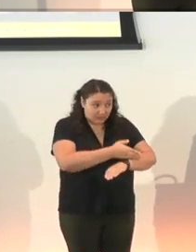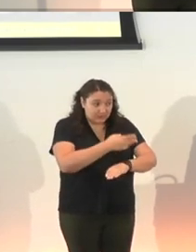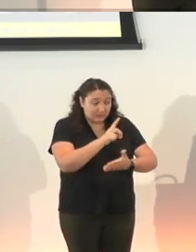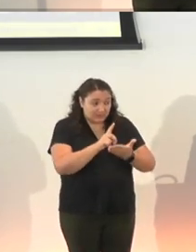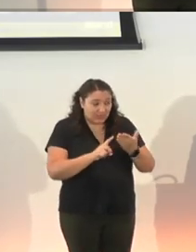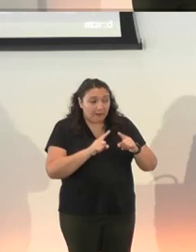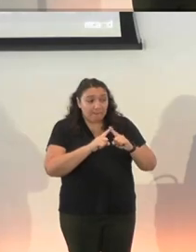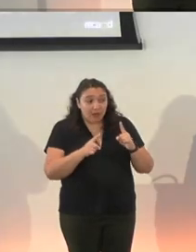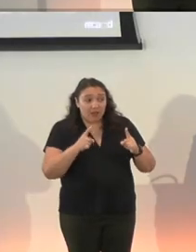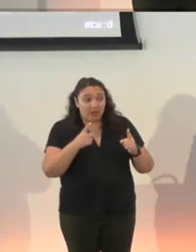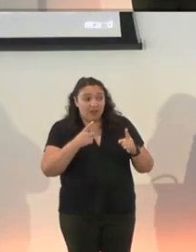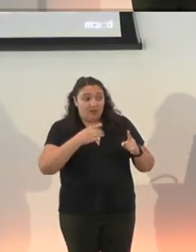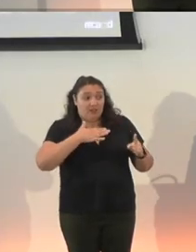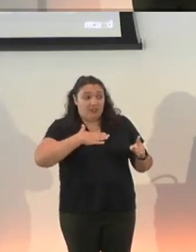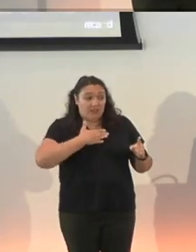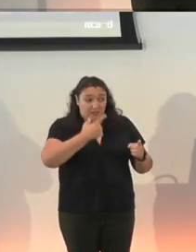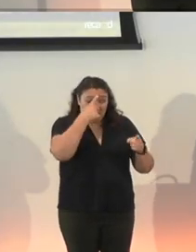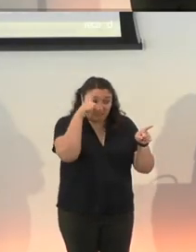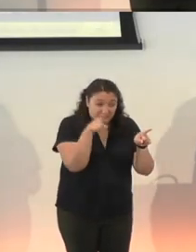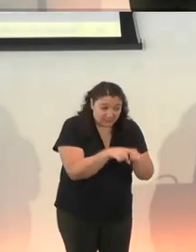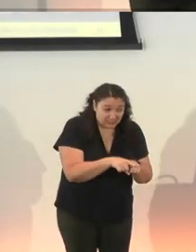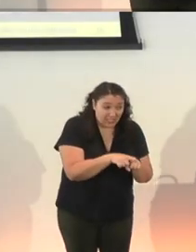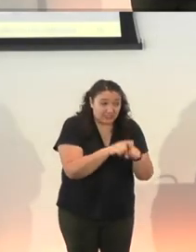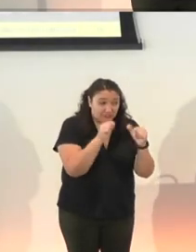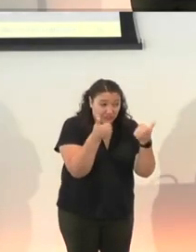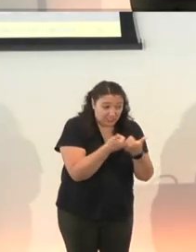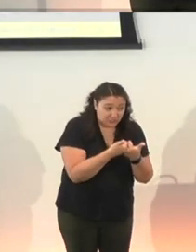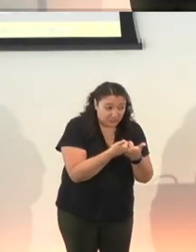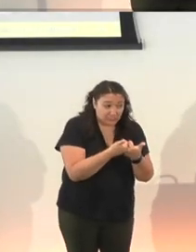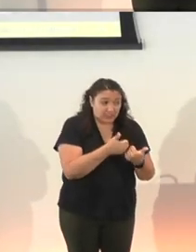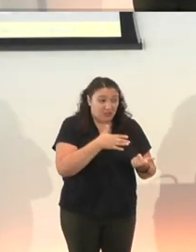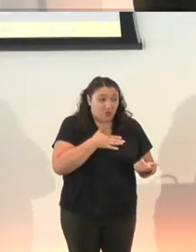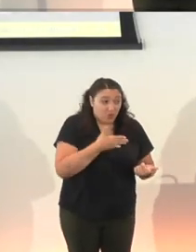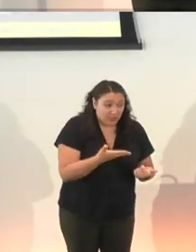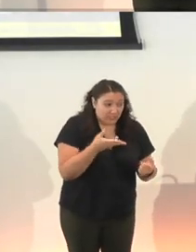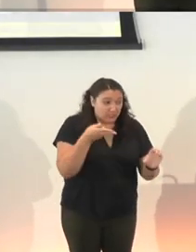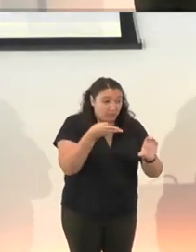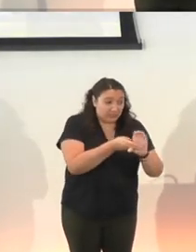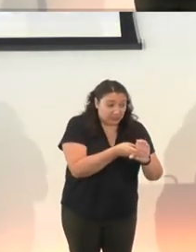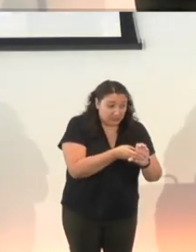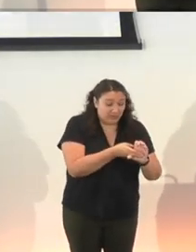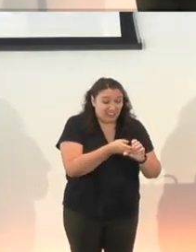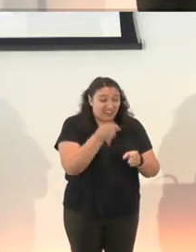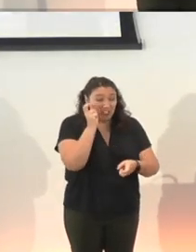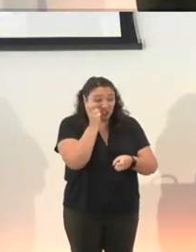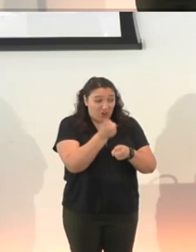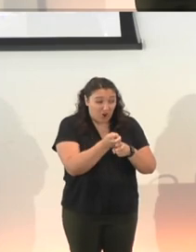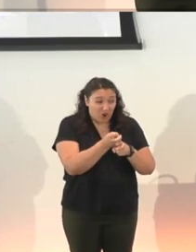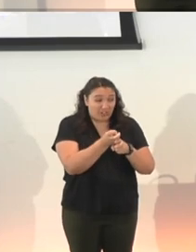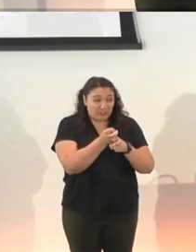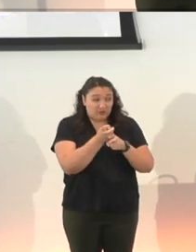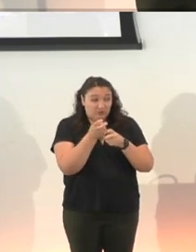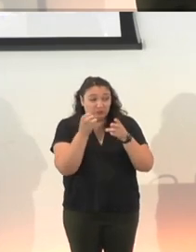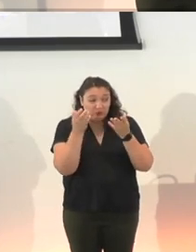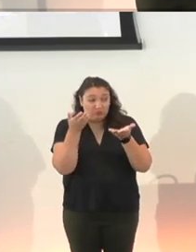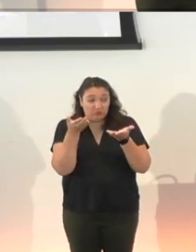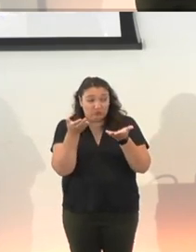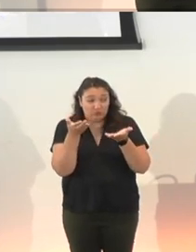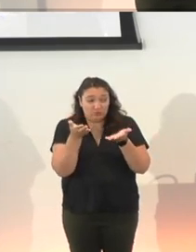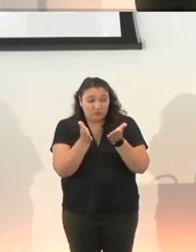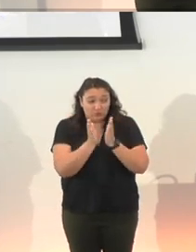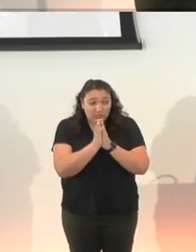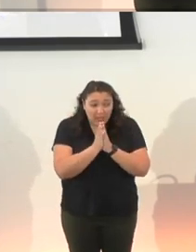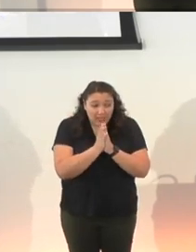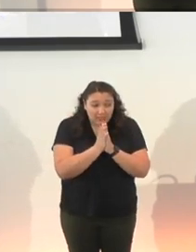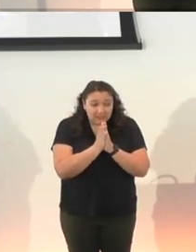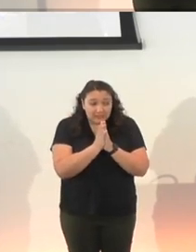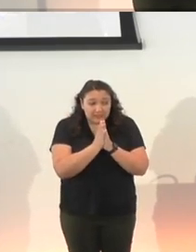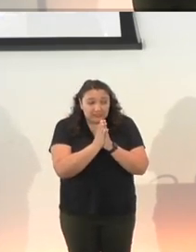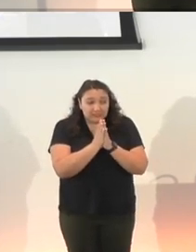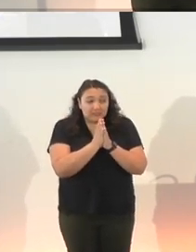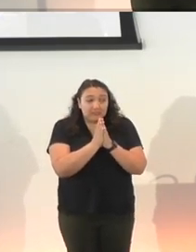are an interesting one when it is hard enough to ask a participant to really clearly and